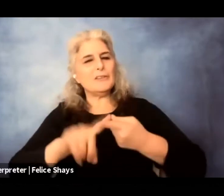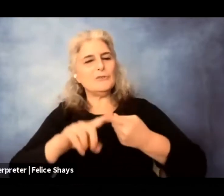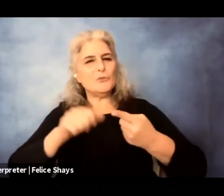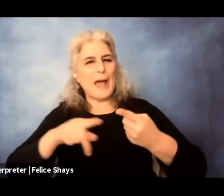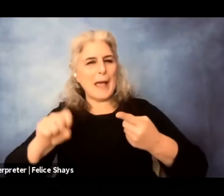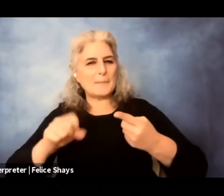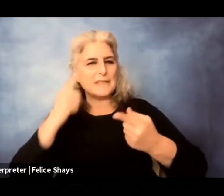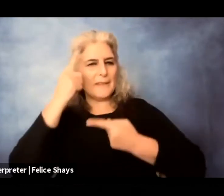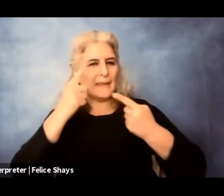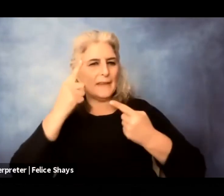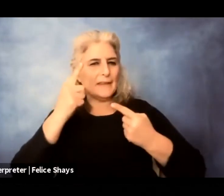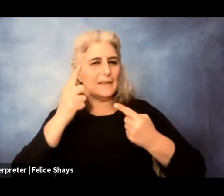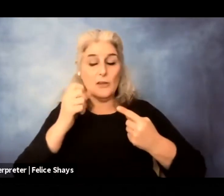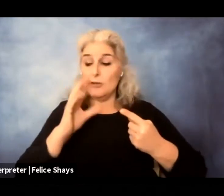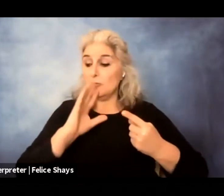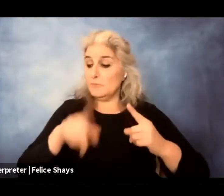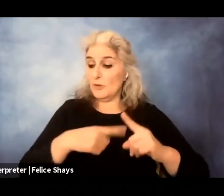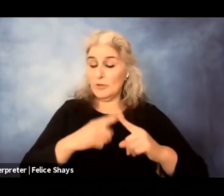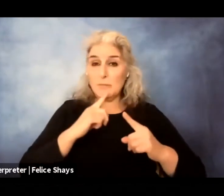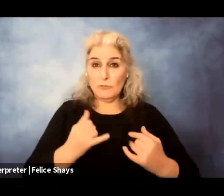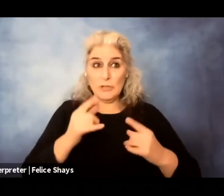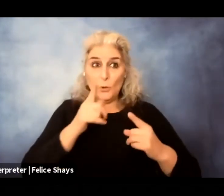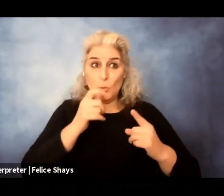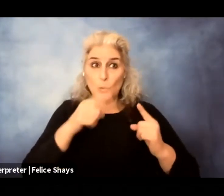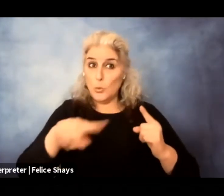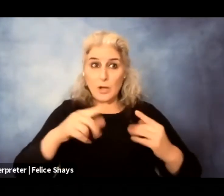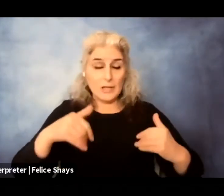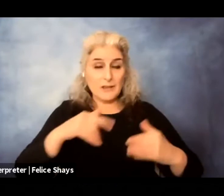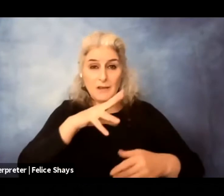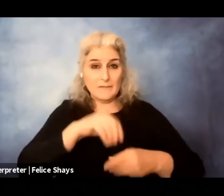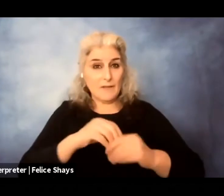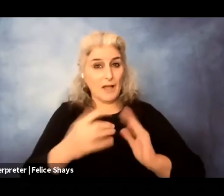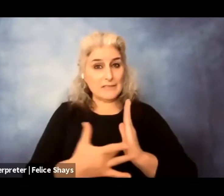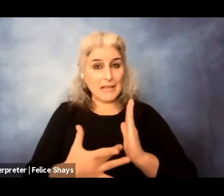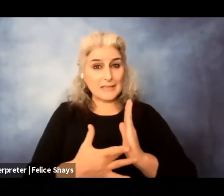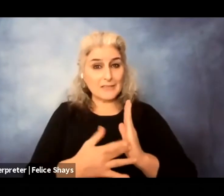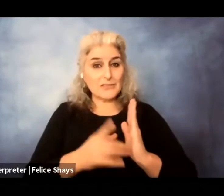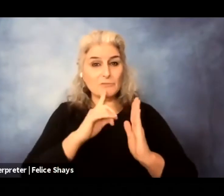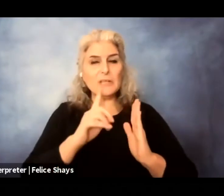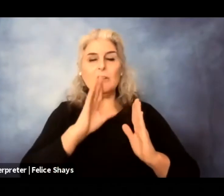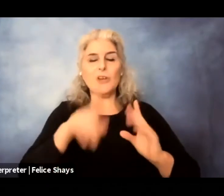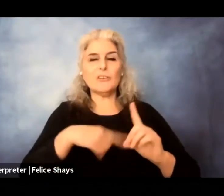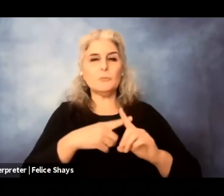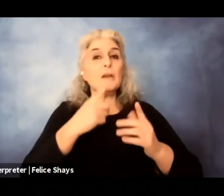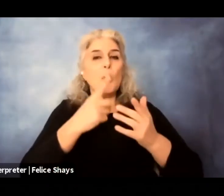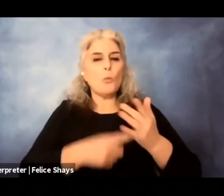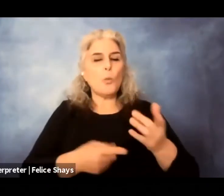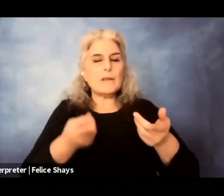for people not really involved in technology is what lurks behind the interface yeah